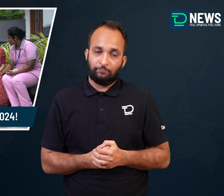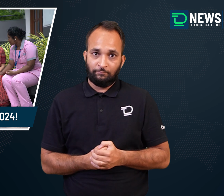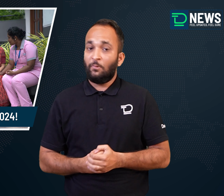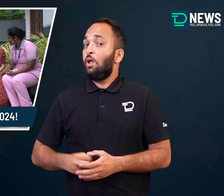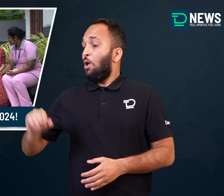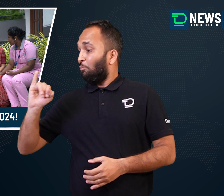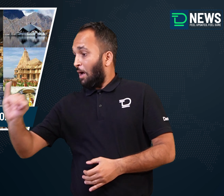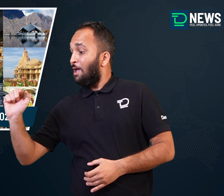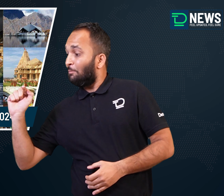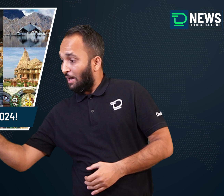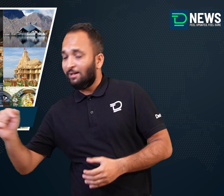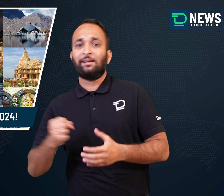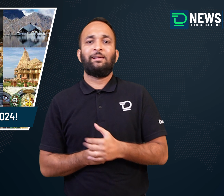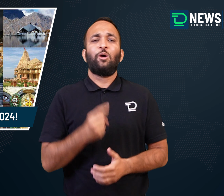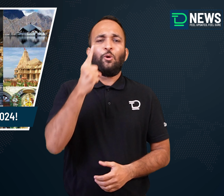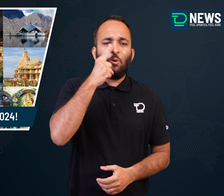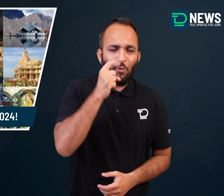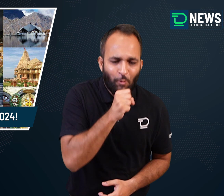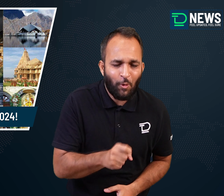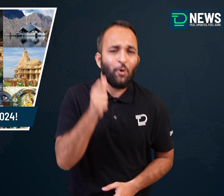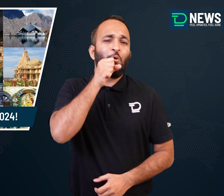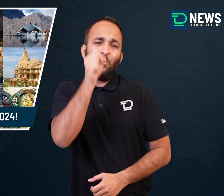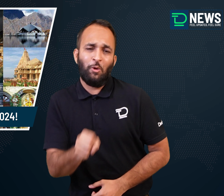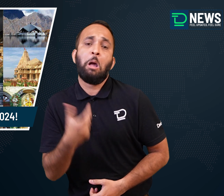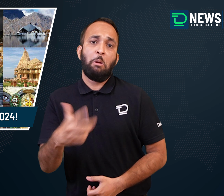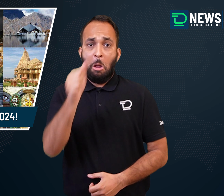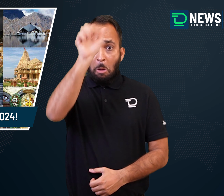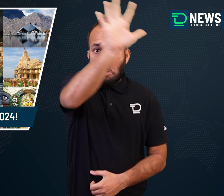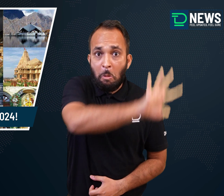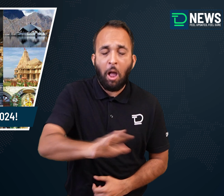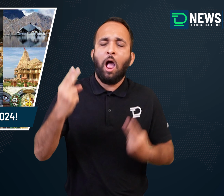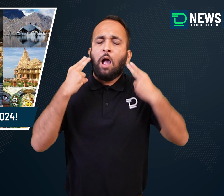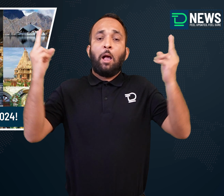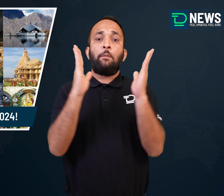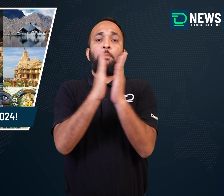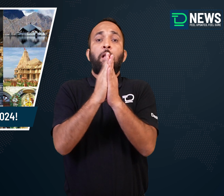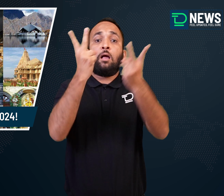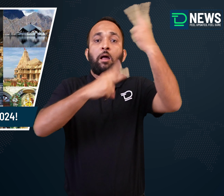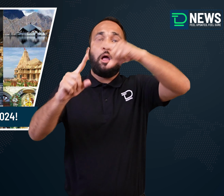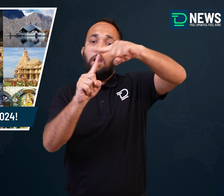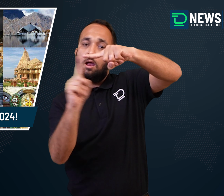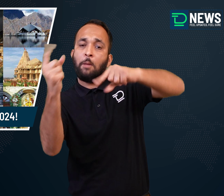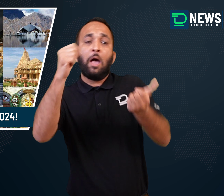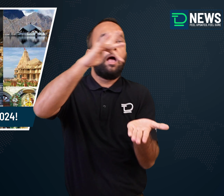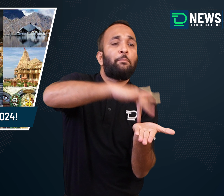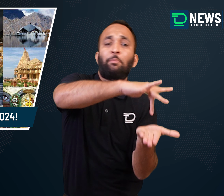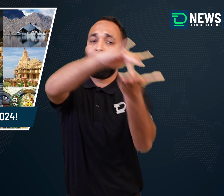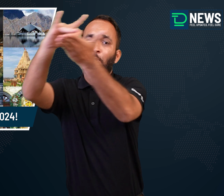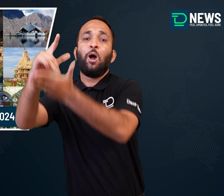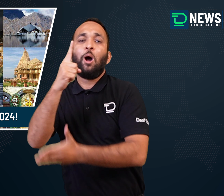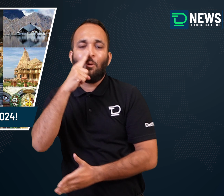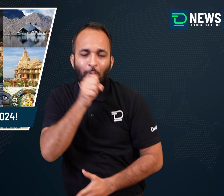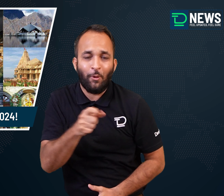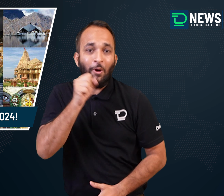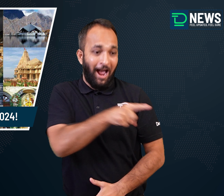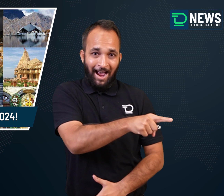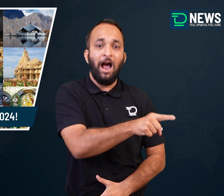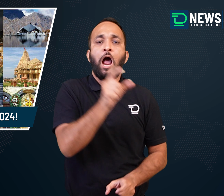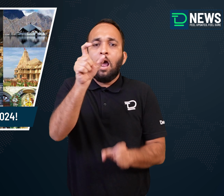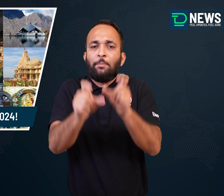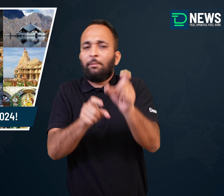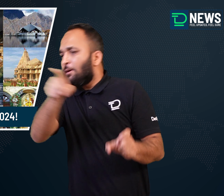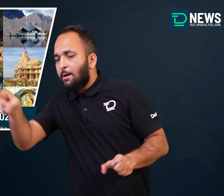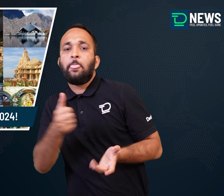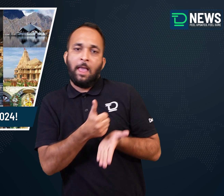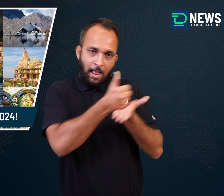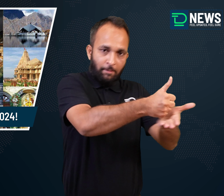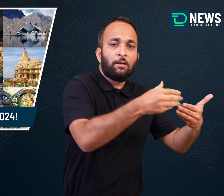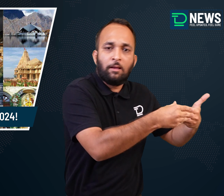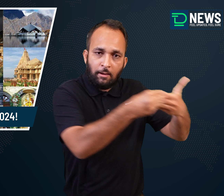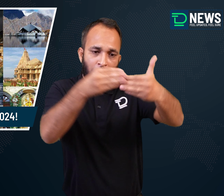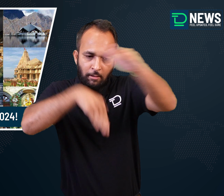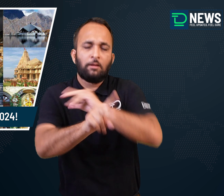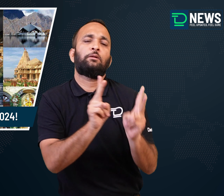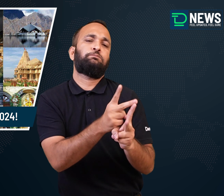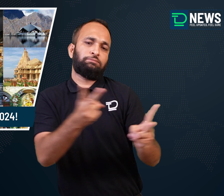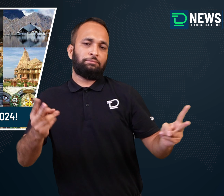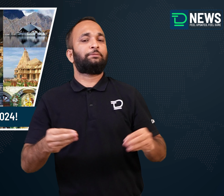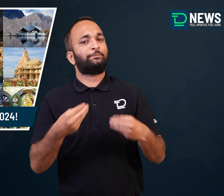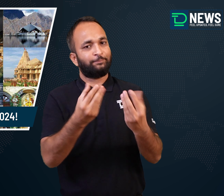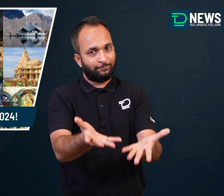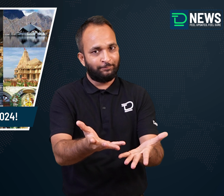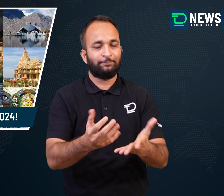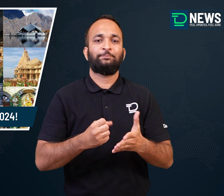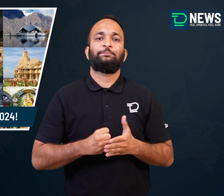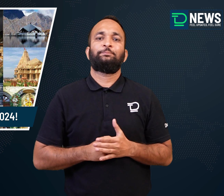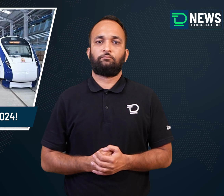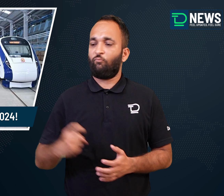6. Facilitating pilgrimages for senior citizens.